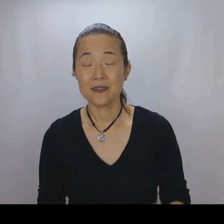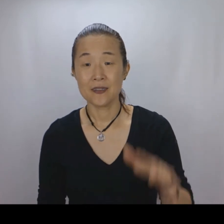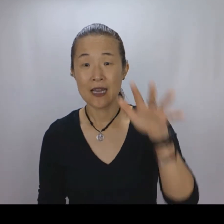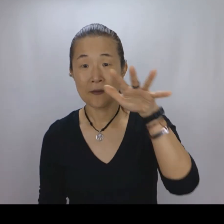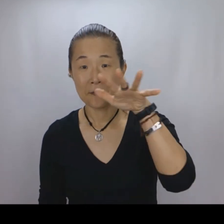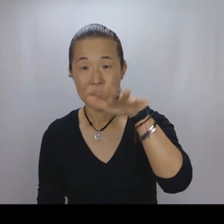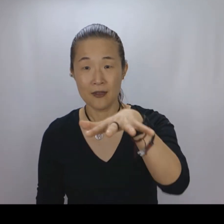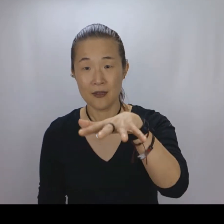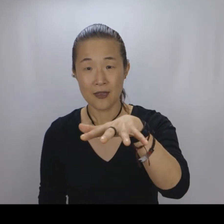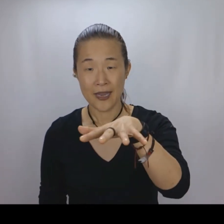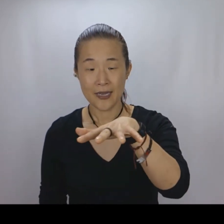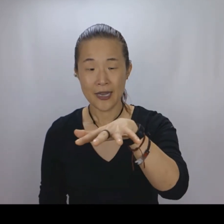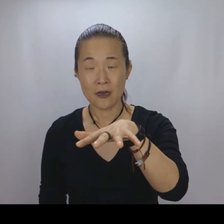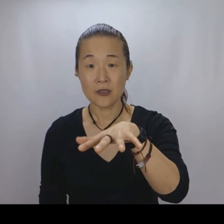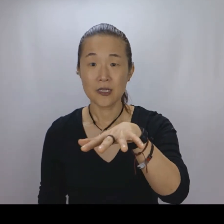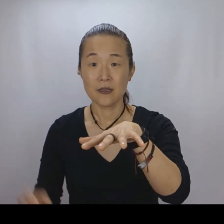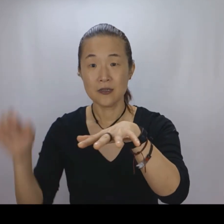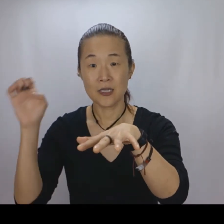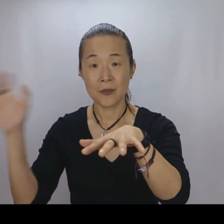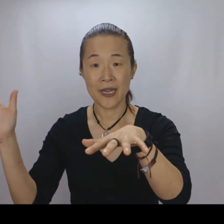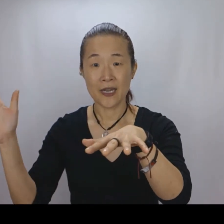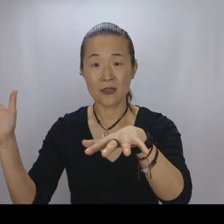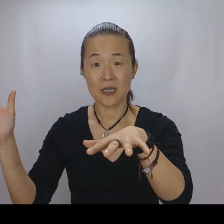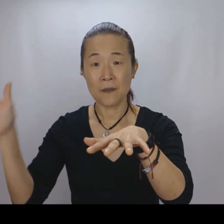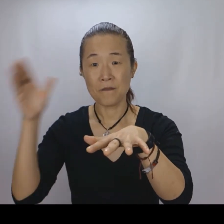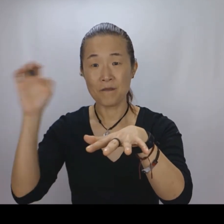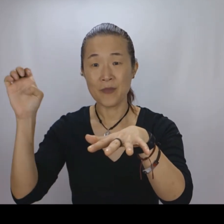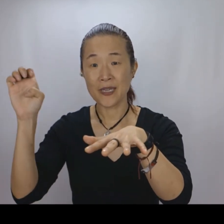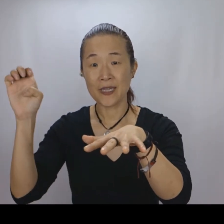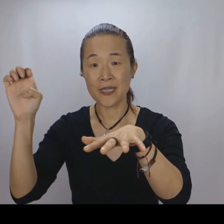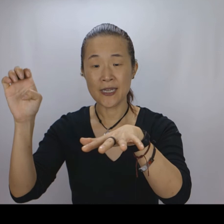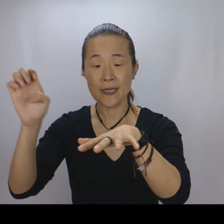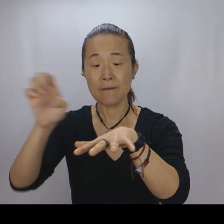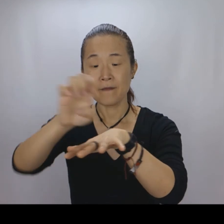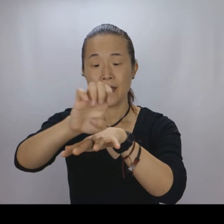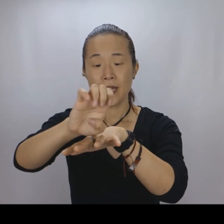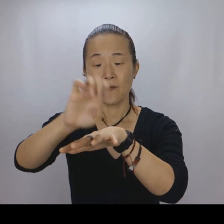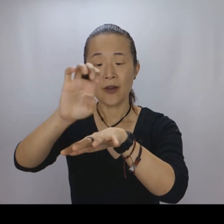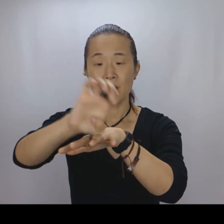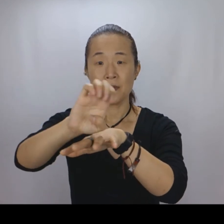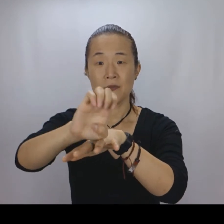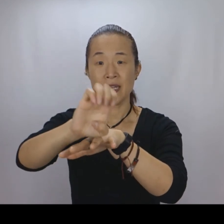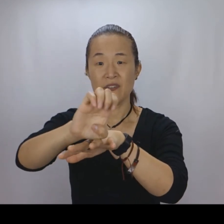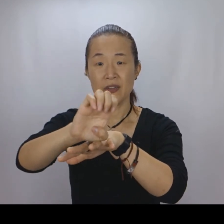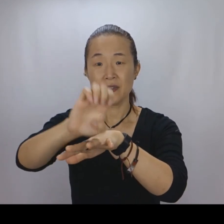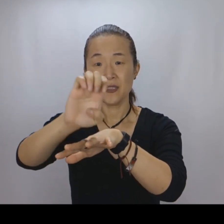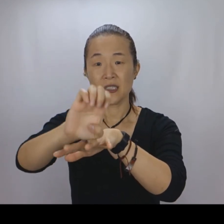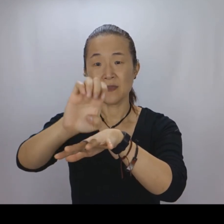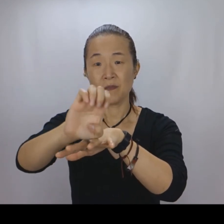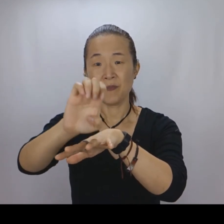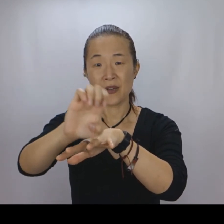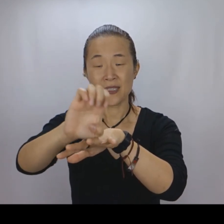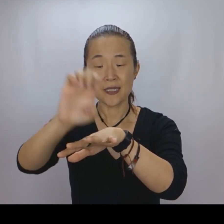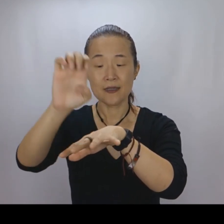So, you have a hand out, dominant hand on top making an "E," and then right over the ring finger you just bounce it.